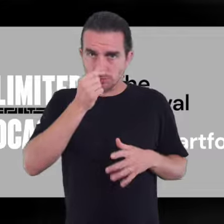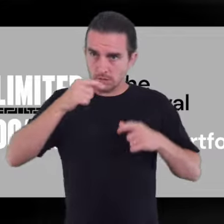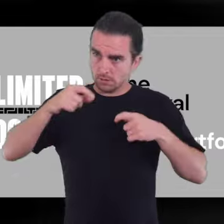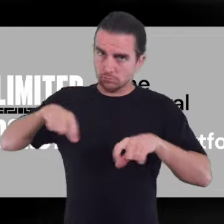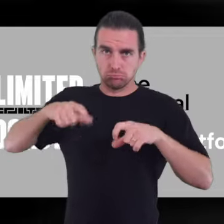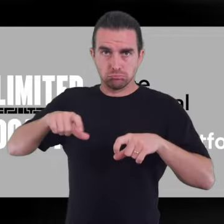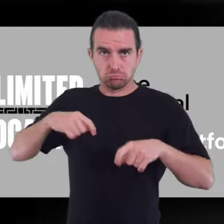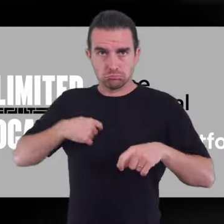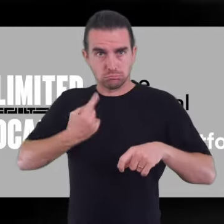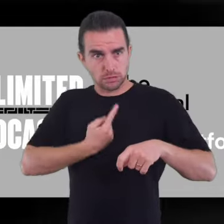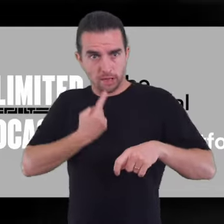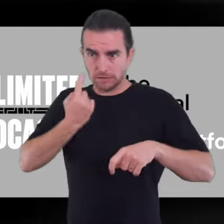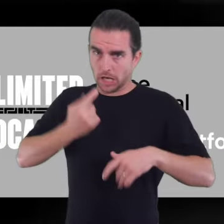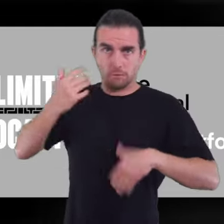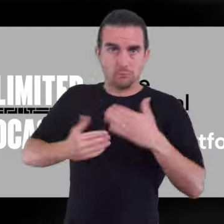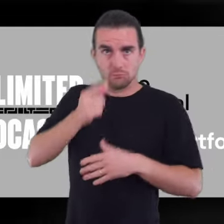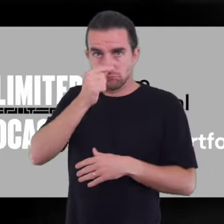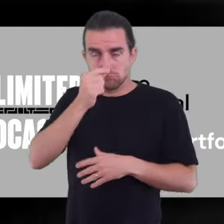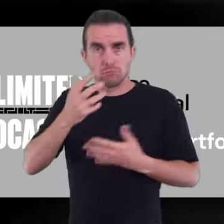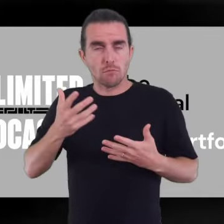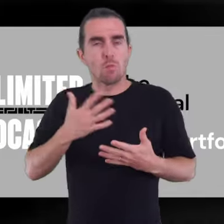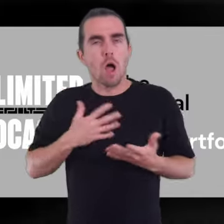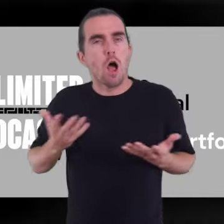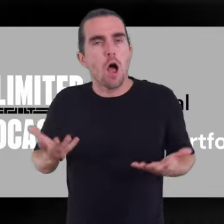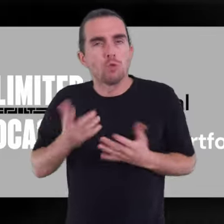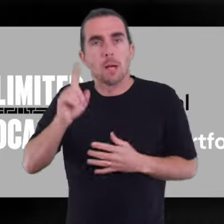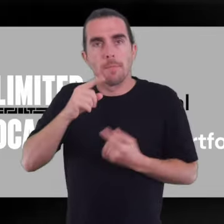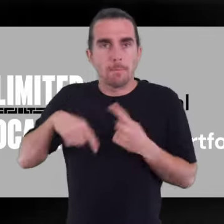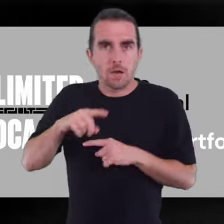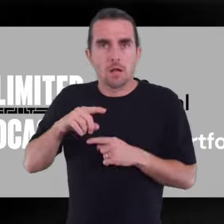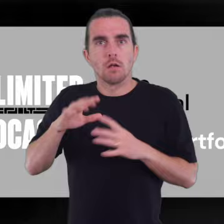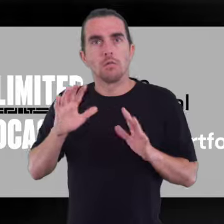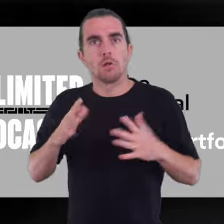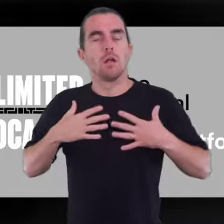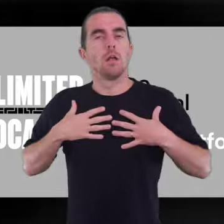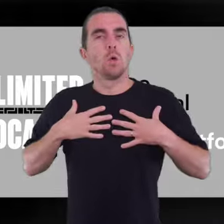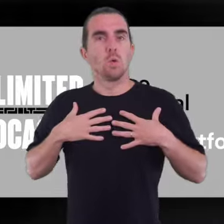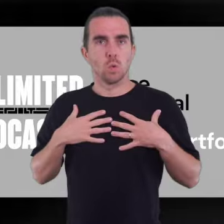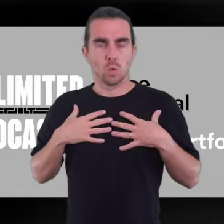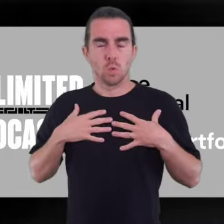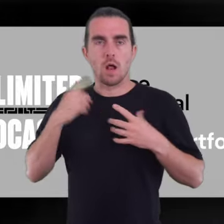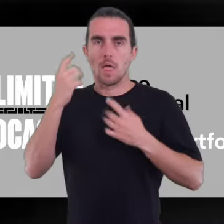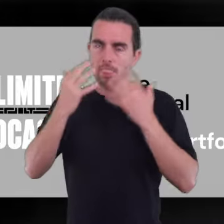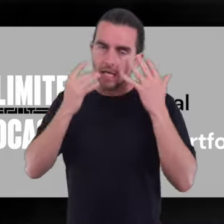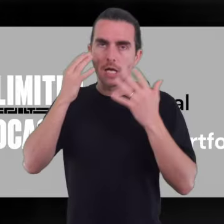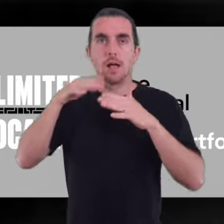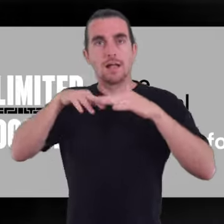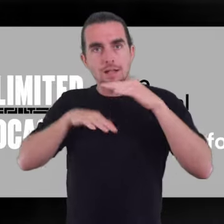about the sustainability of the self. It encourages people, I guess like to rest,